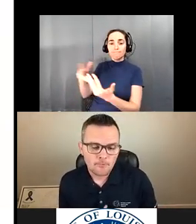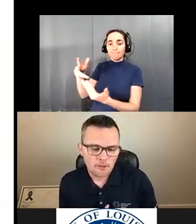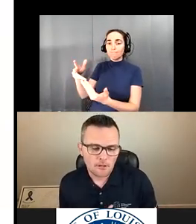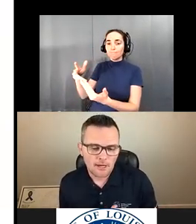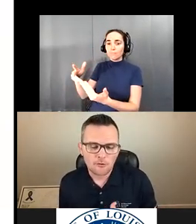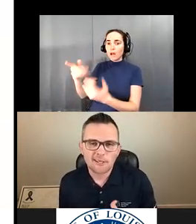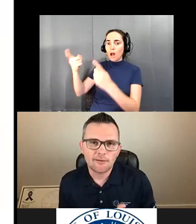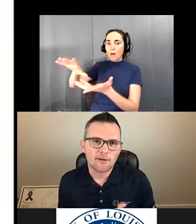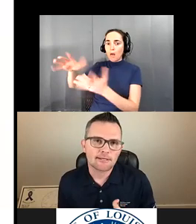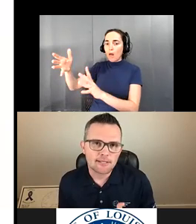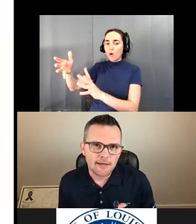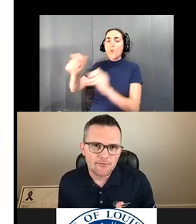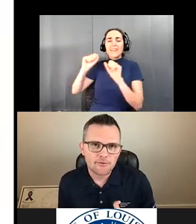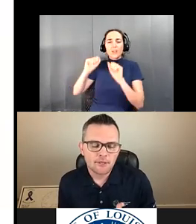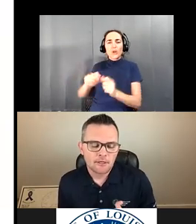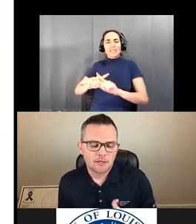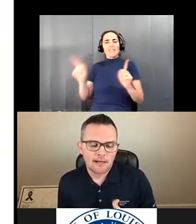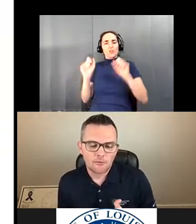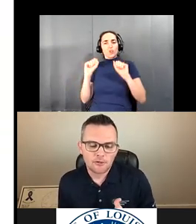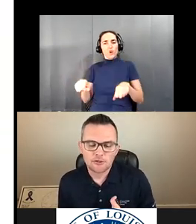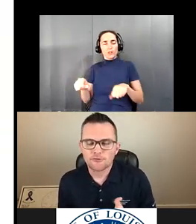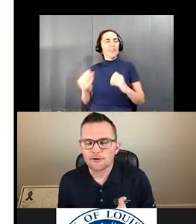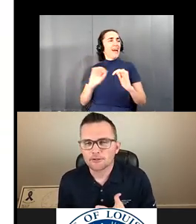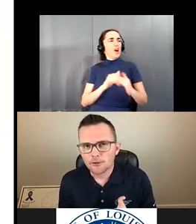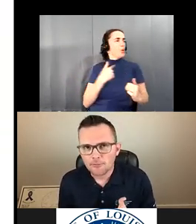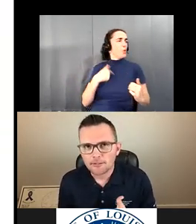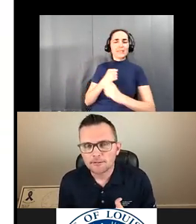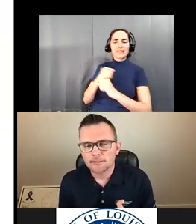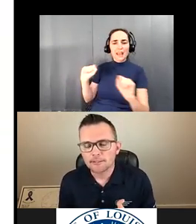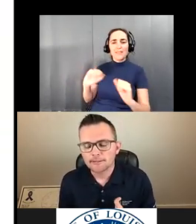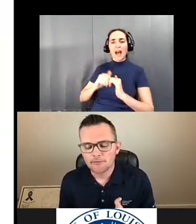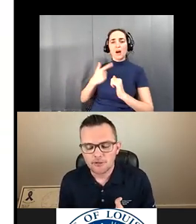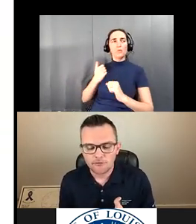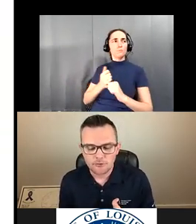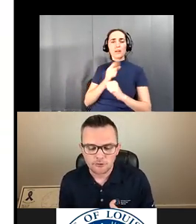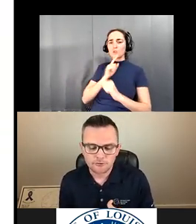15:35:29 How do we keep things safe. How do we ensure fair treatment of individuals, and